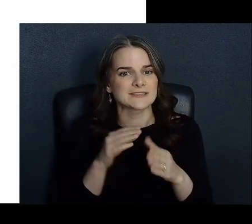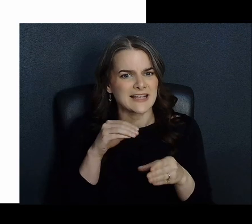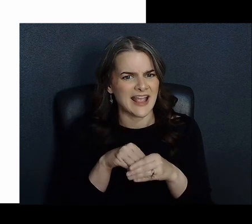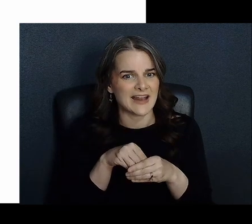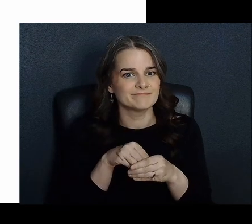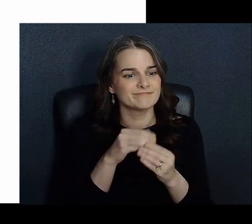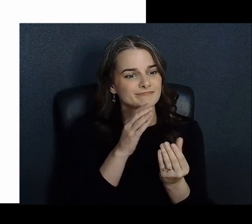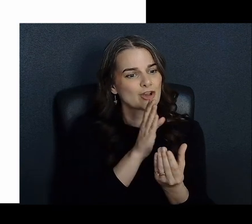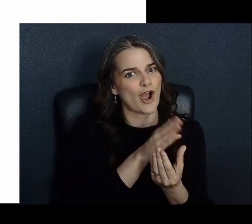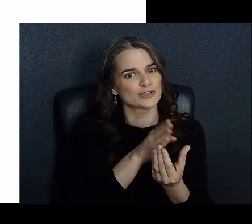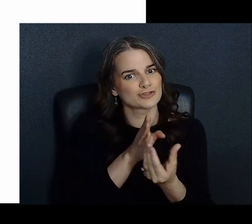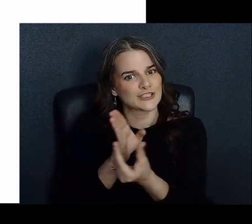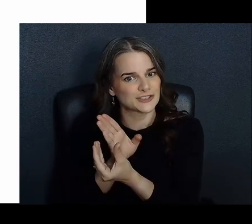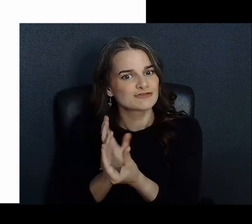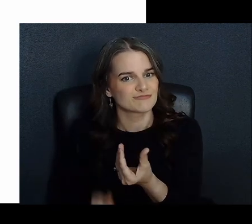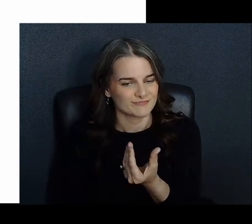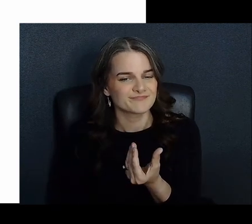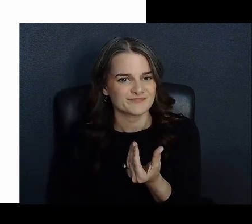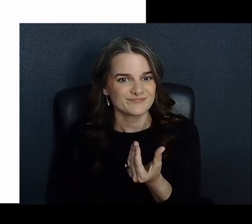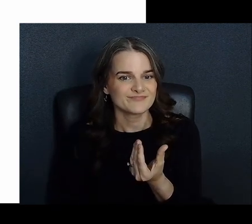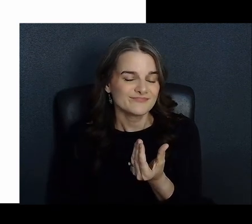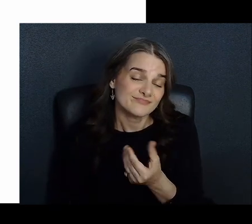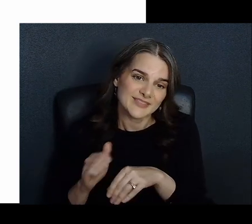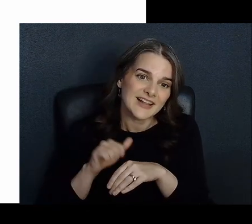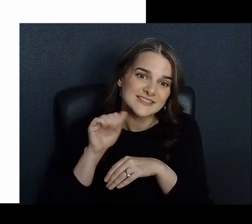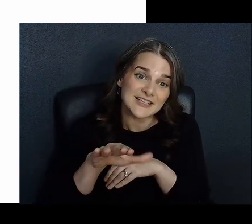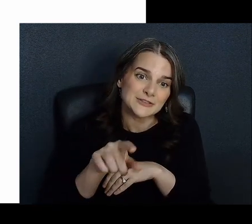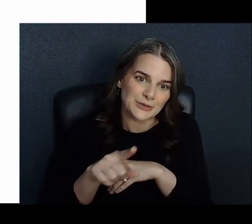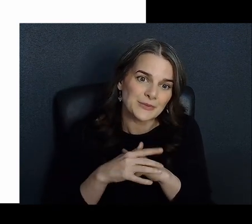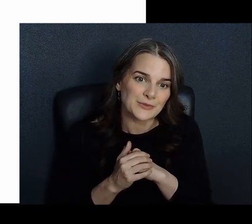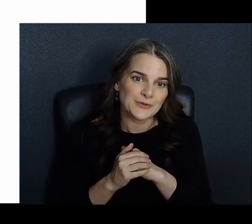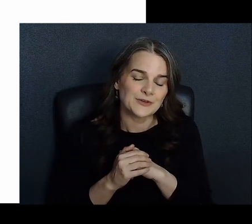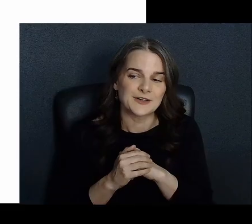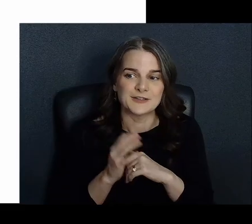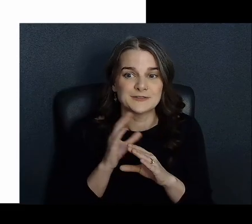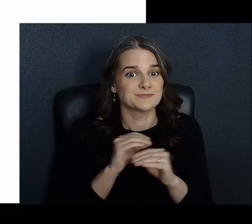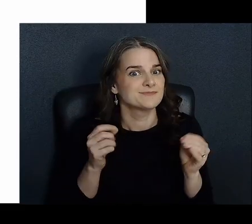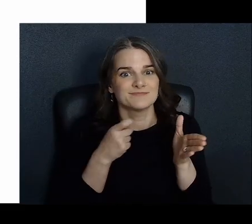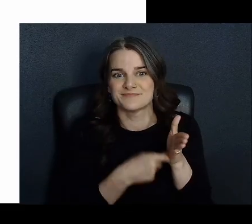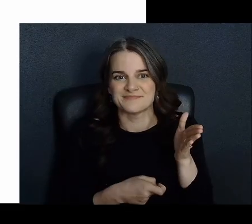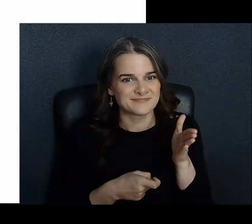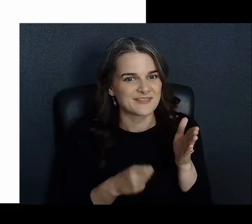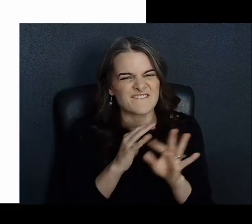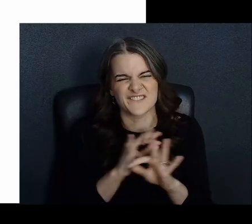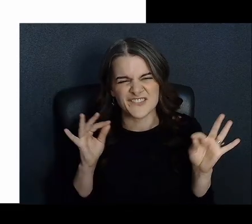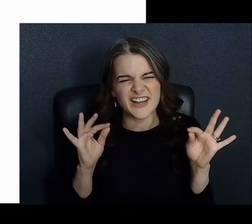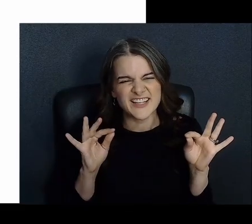And that can be sent to you, again, free of charge by the US Postal Service.